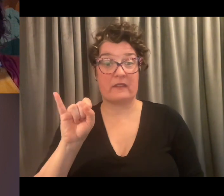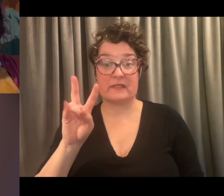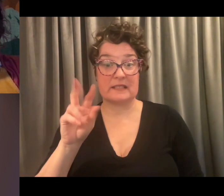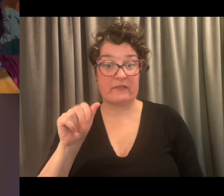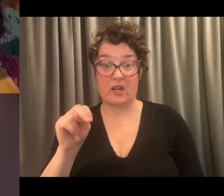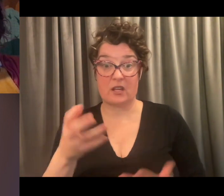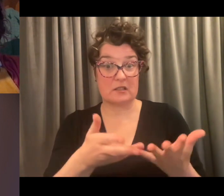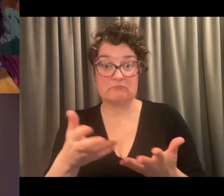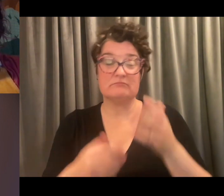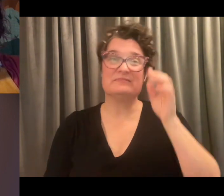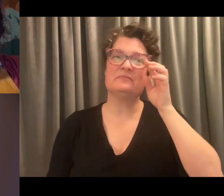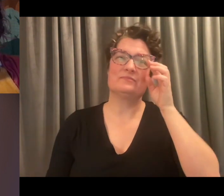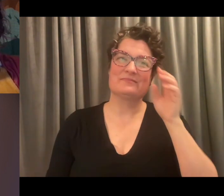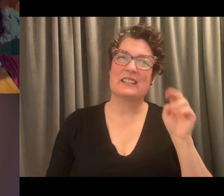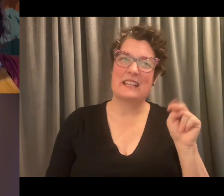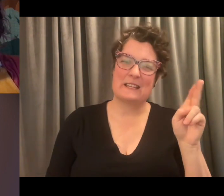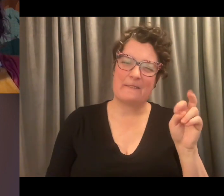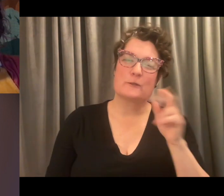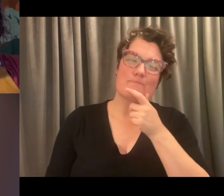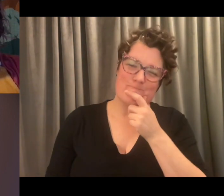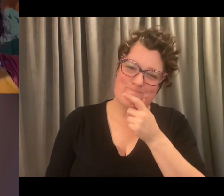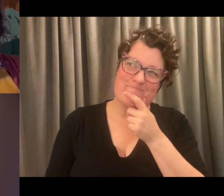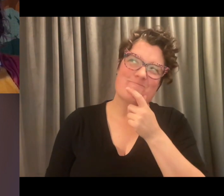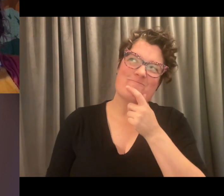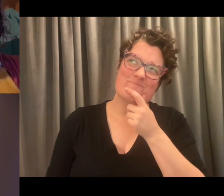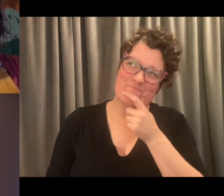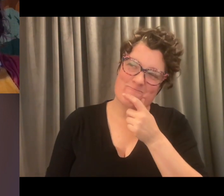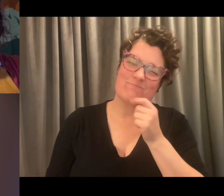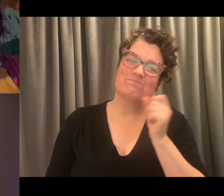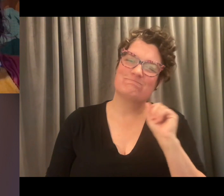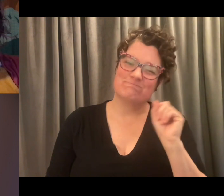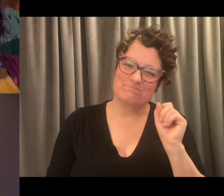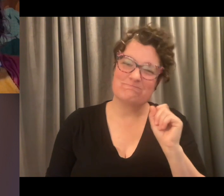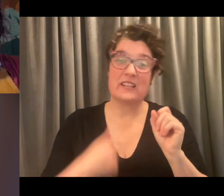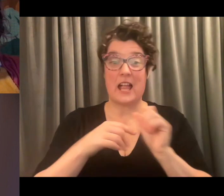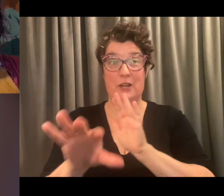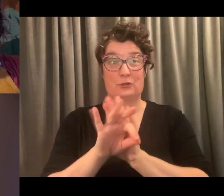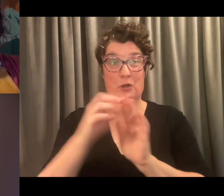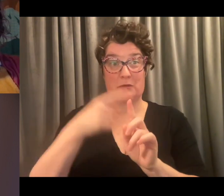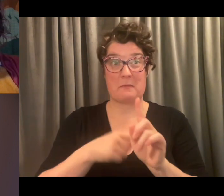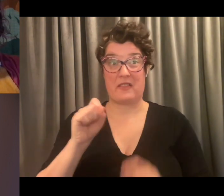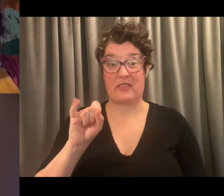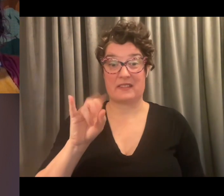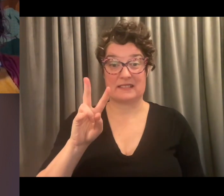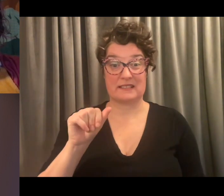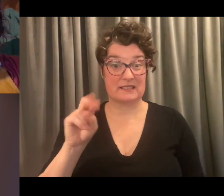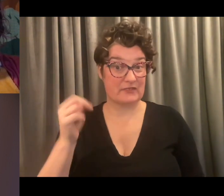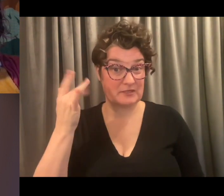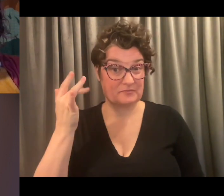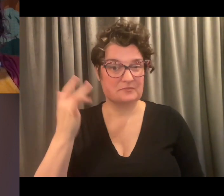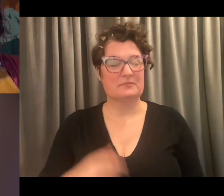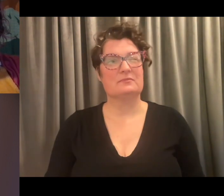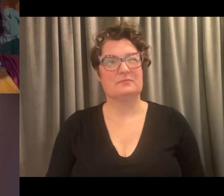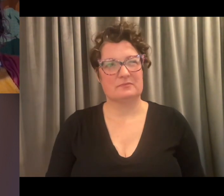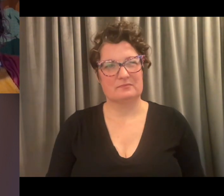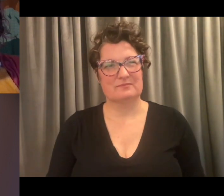Never: Yeah, I chose Sivan because I was just, have always loved Shavuot.